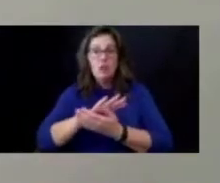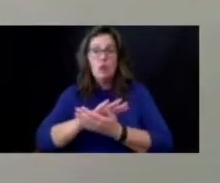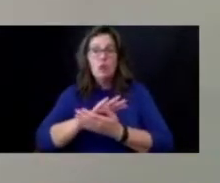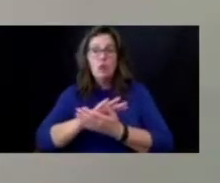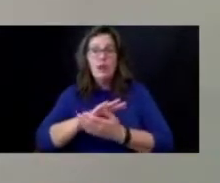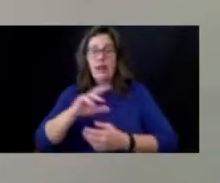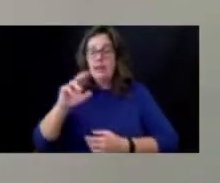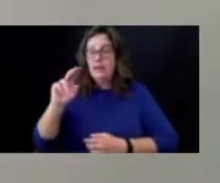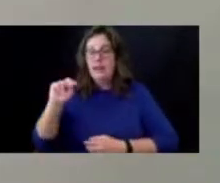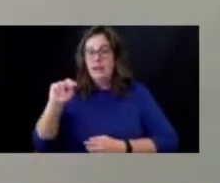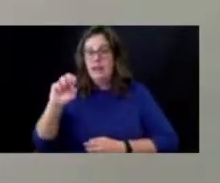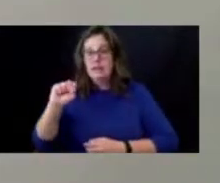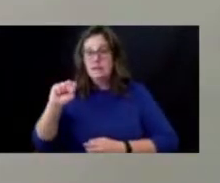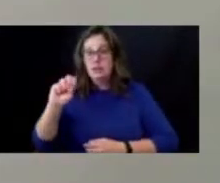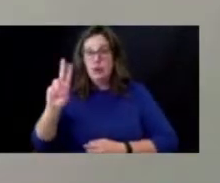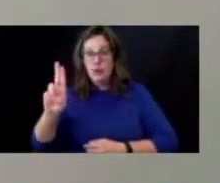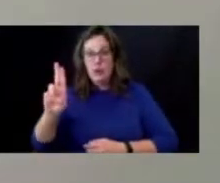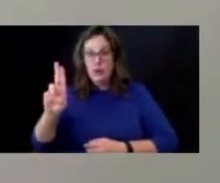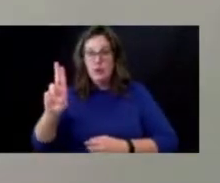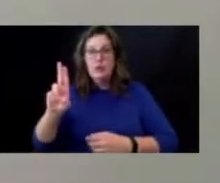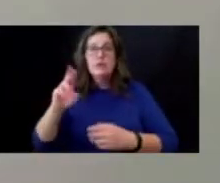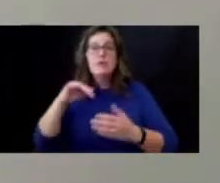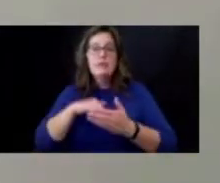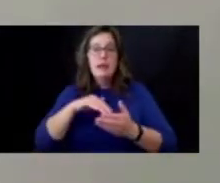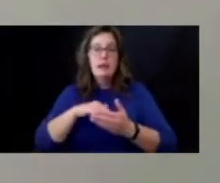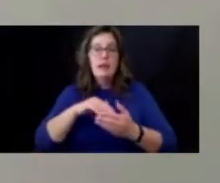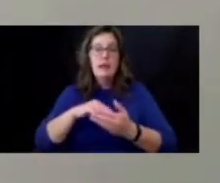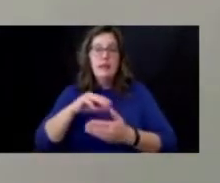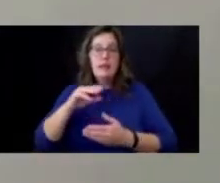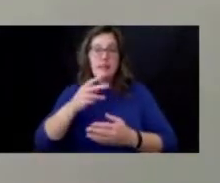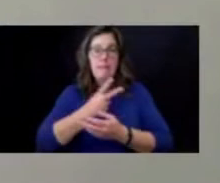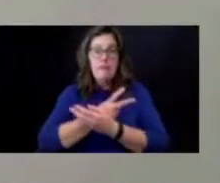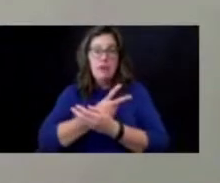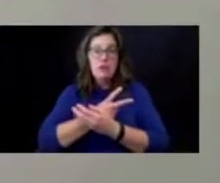studying in the master public health program and one of my classmates and i